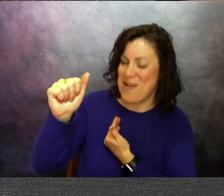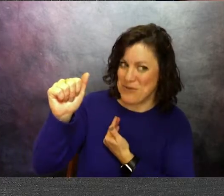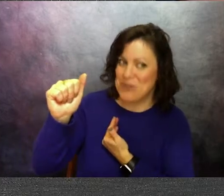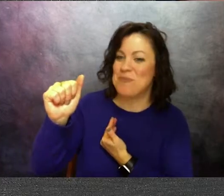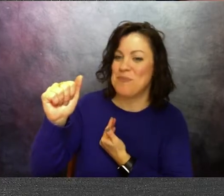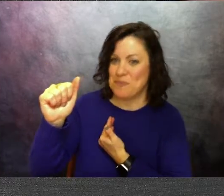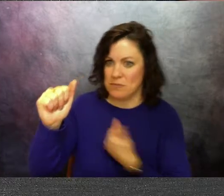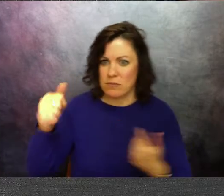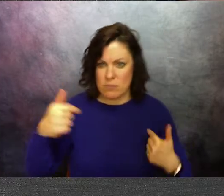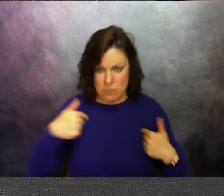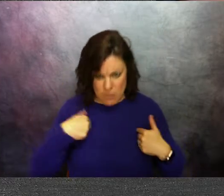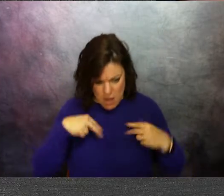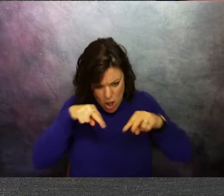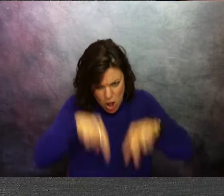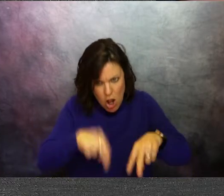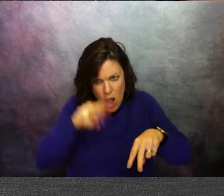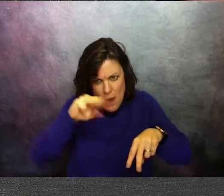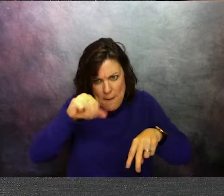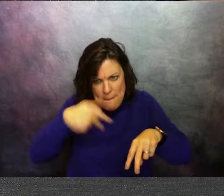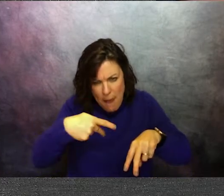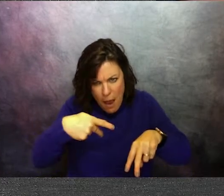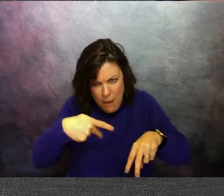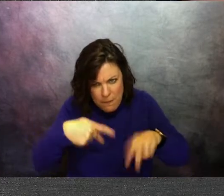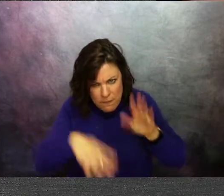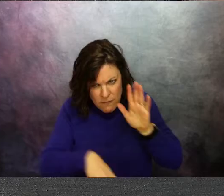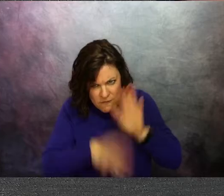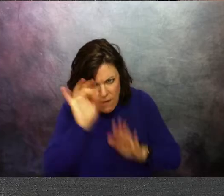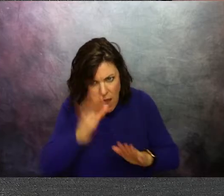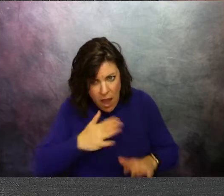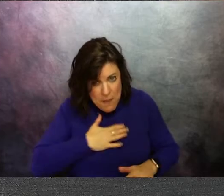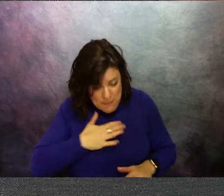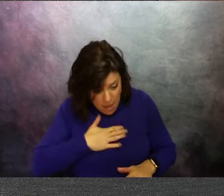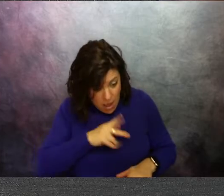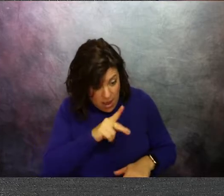Then I look at the map of my state and find my town.